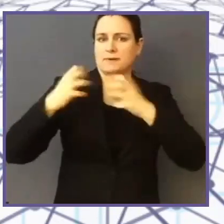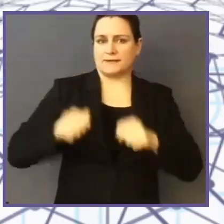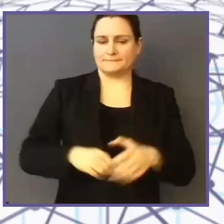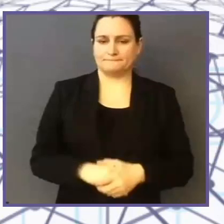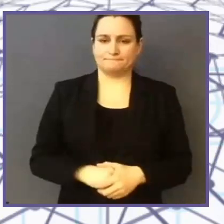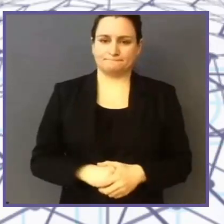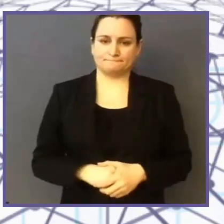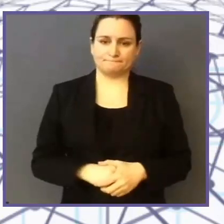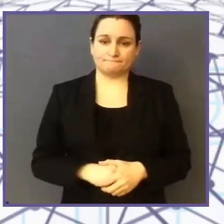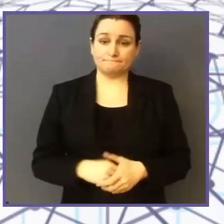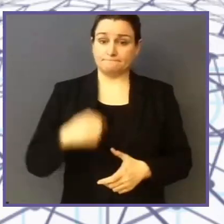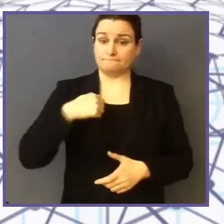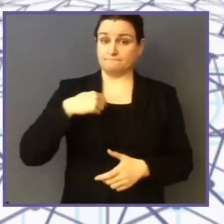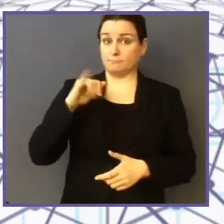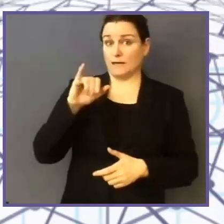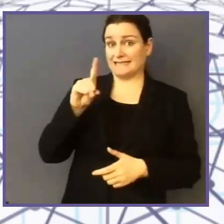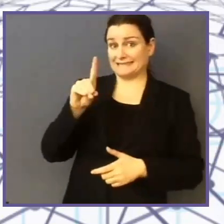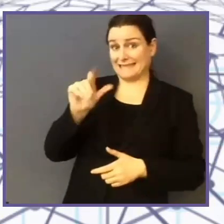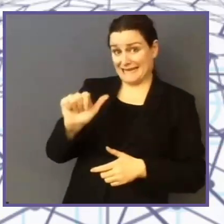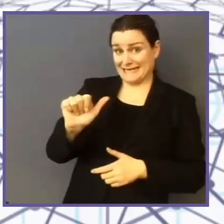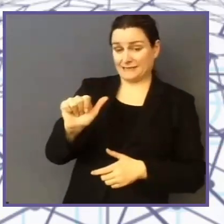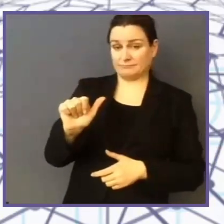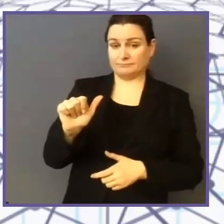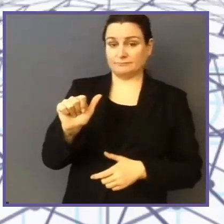been set up with the support of Sightsavers International.